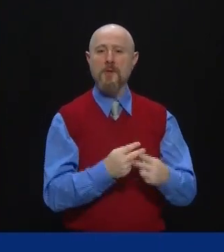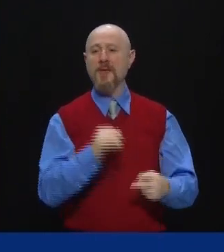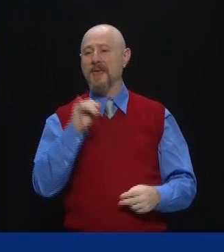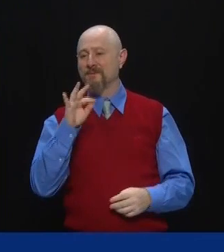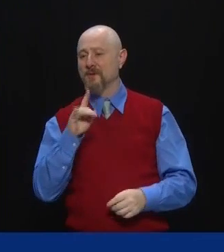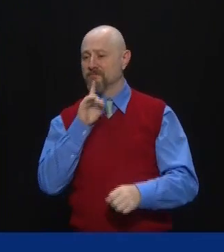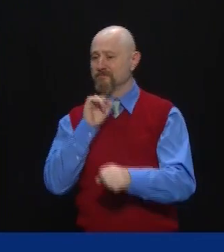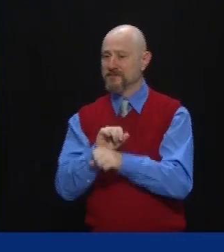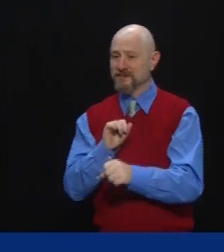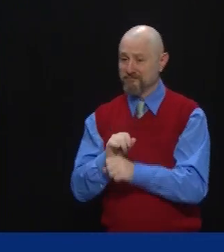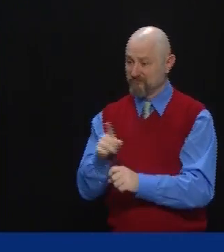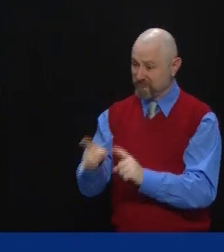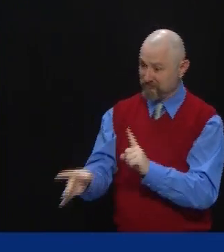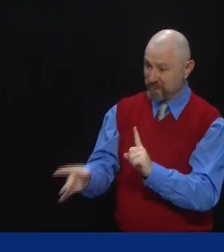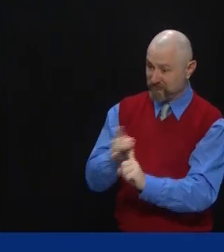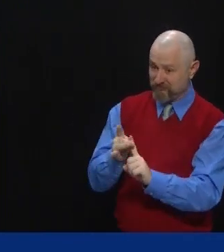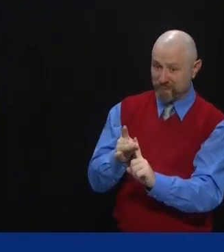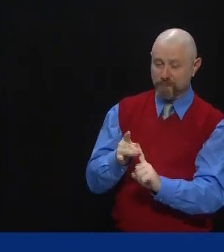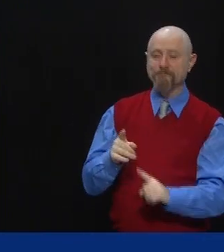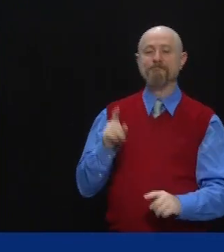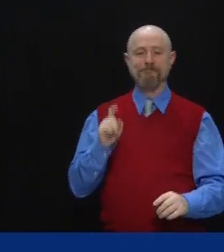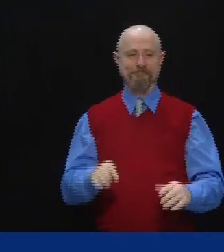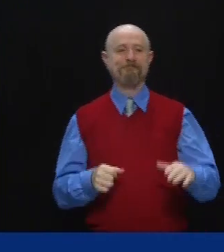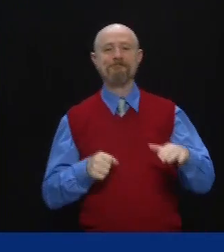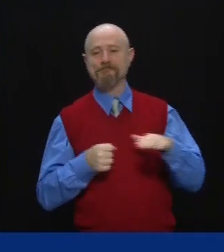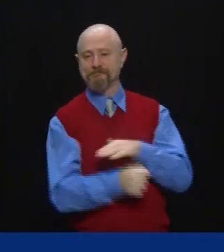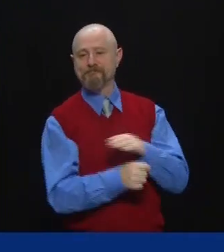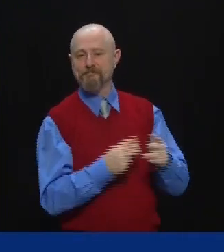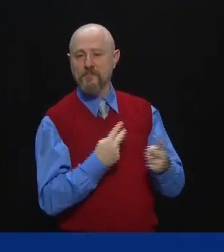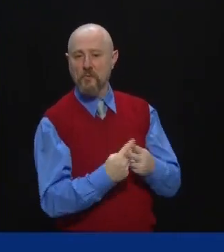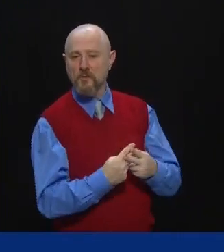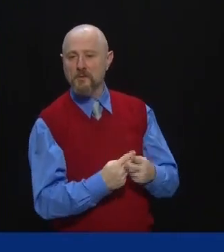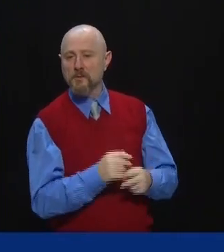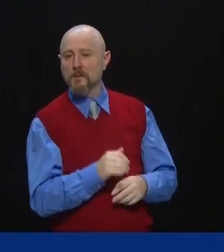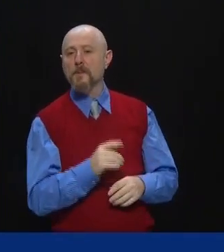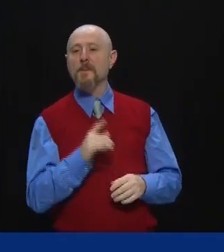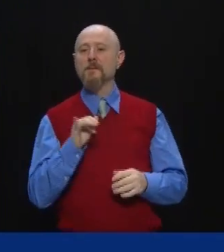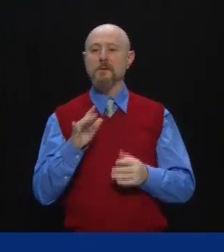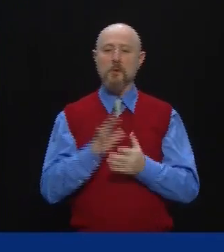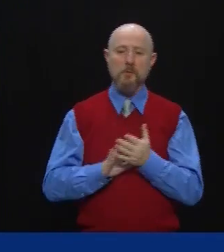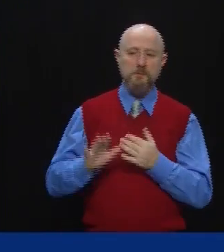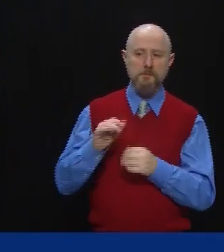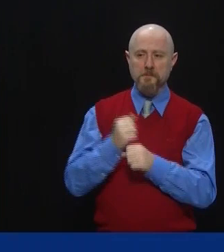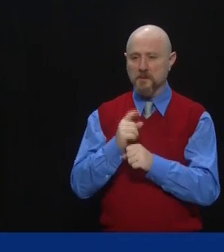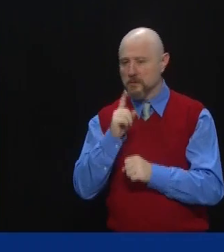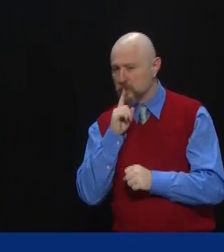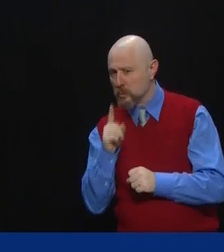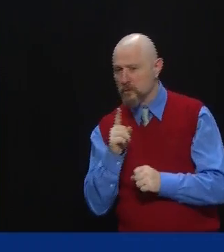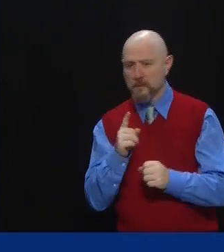QUARANTINE ISOLATION GUIDELINES. IF ANYONE DOES TEST POSITIVE. AND AGAIN WORKING CLOSELY WITH